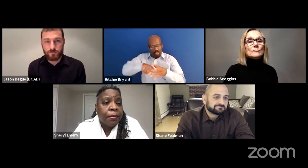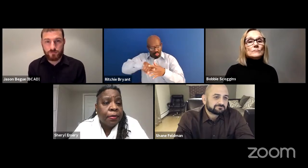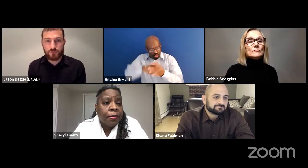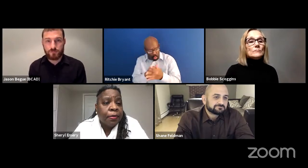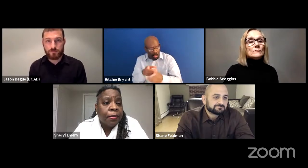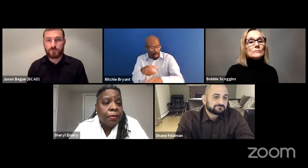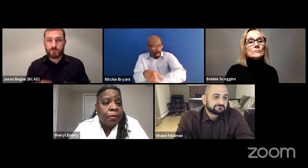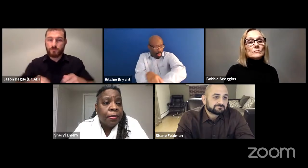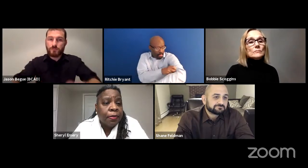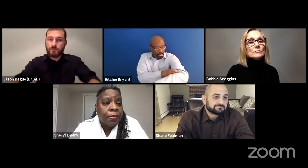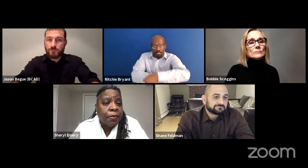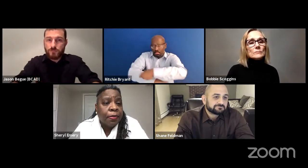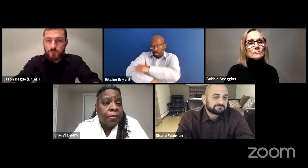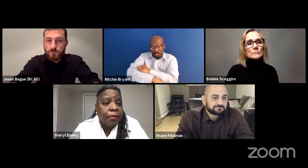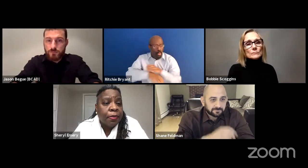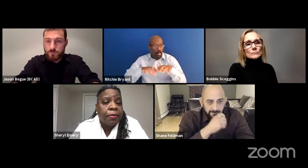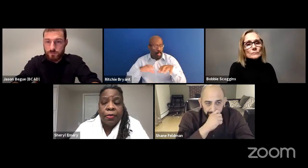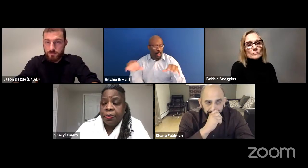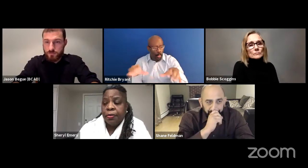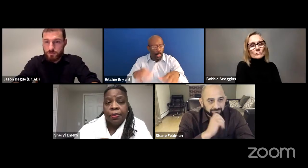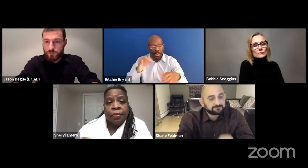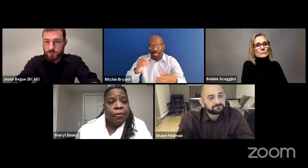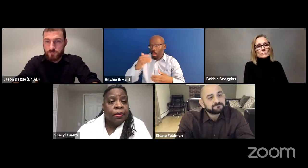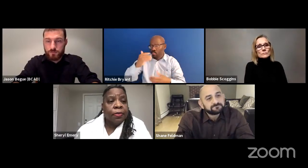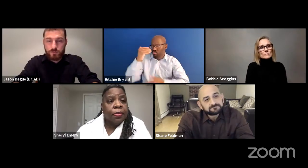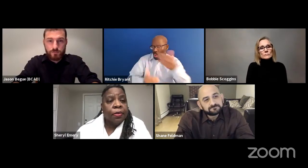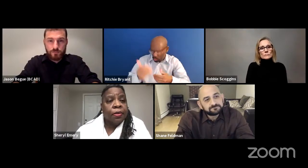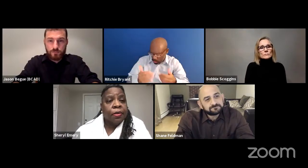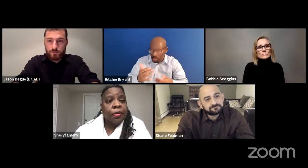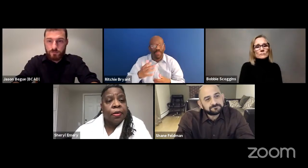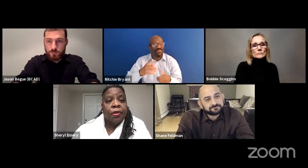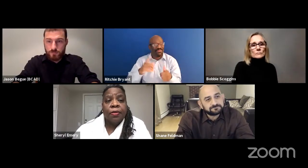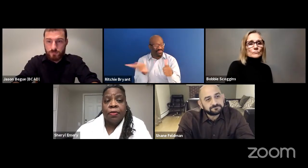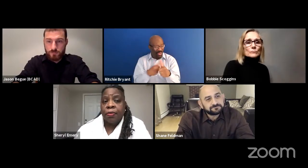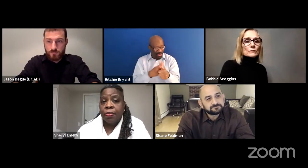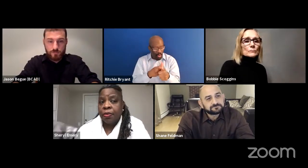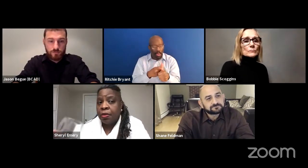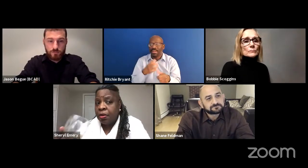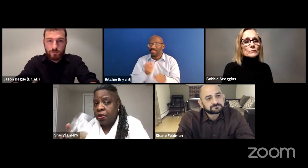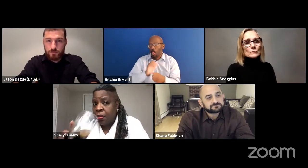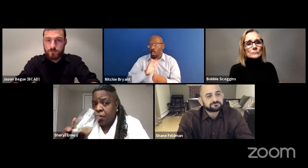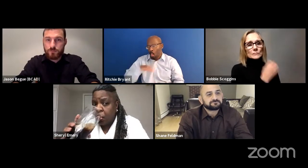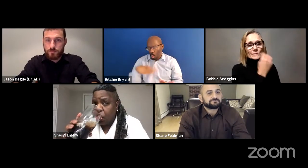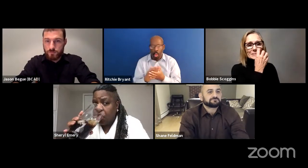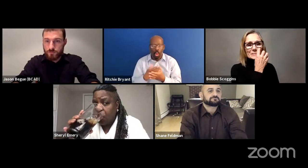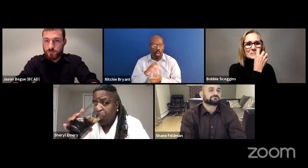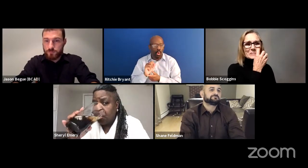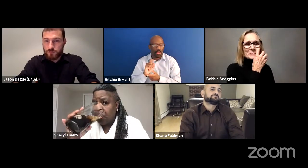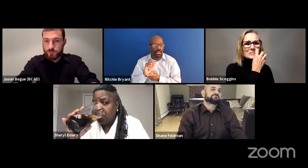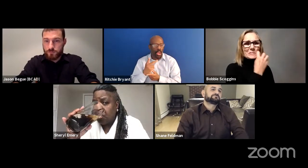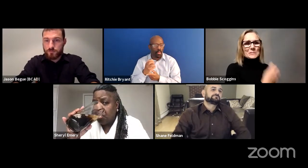and sweet. When you start to get down to work and you really jump into this process, first